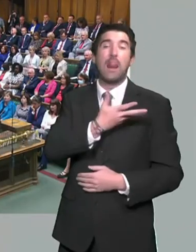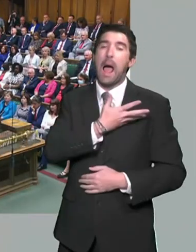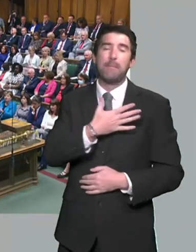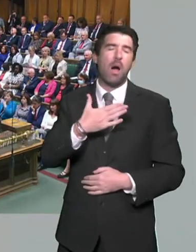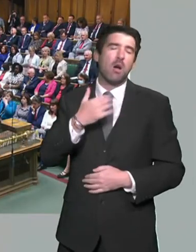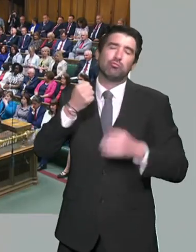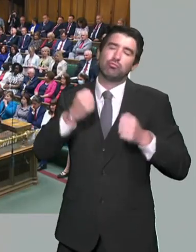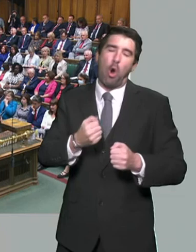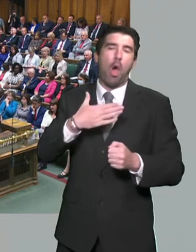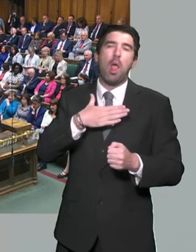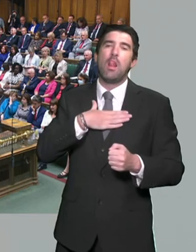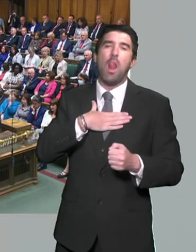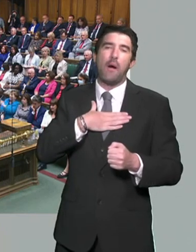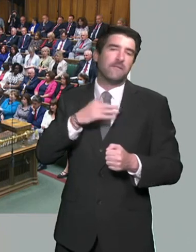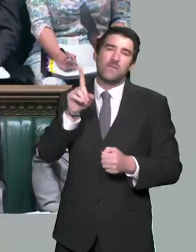the big decisions to take this country forward.